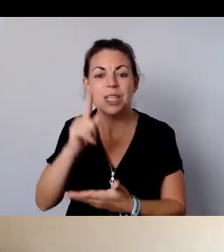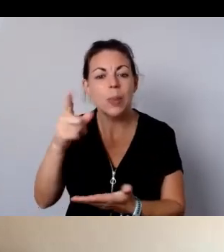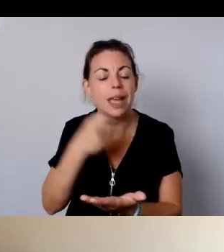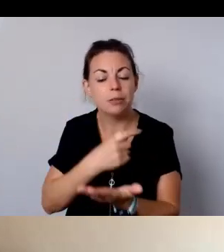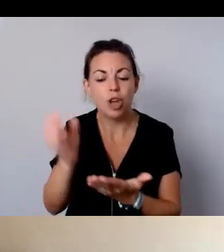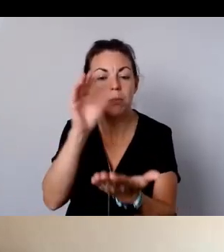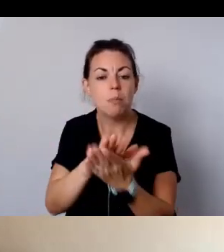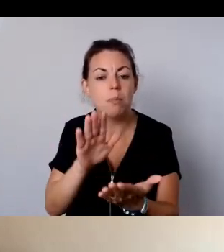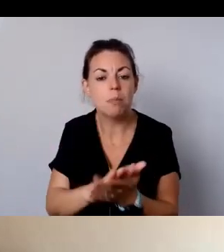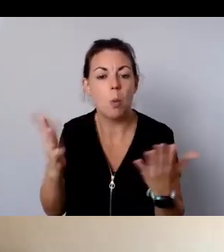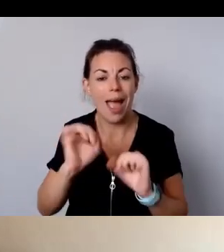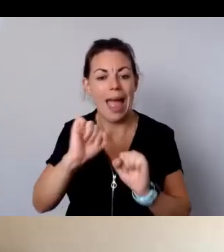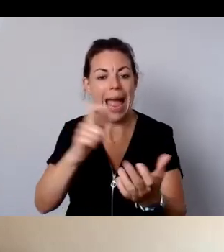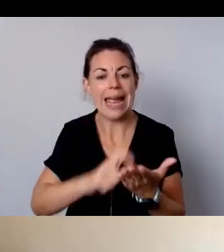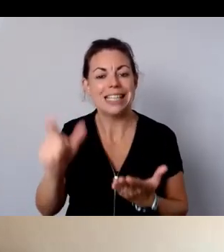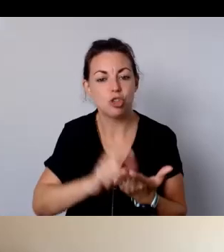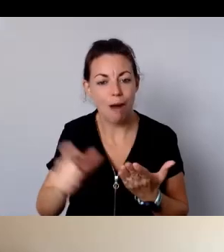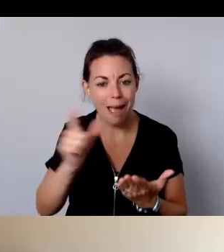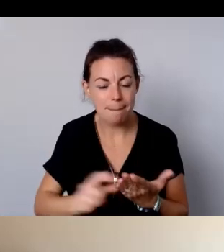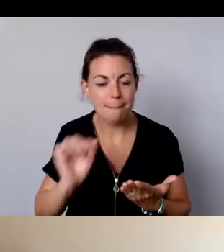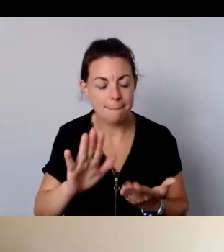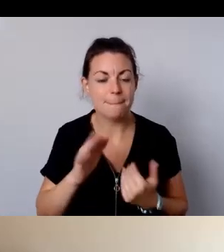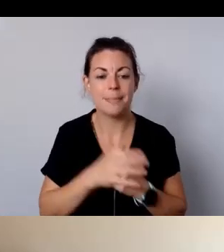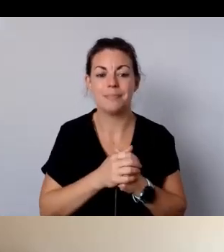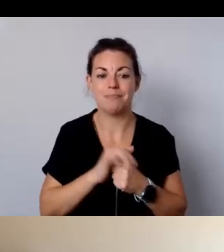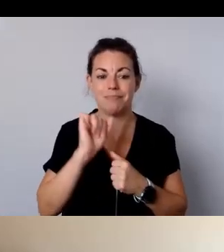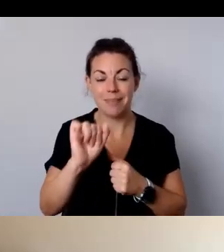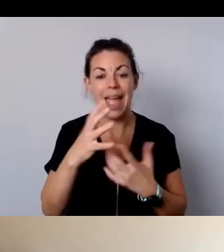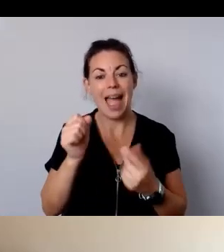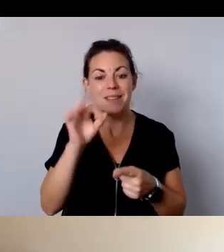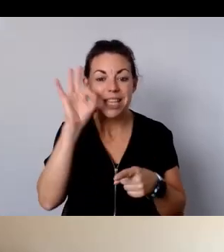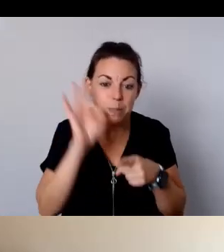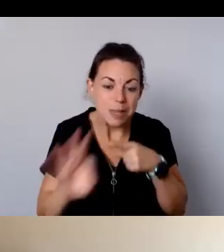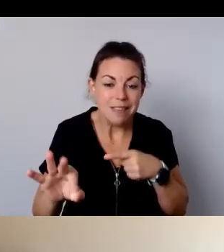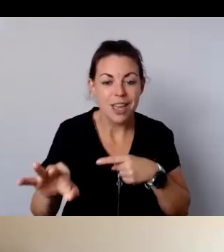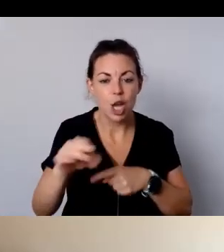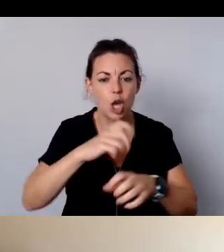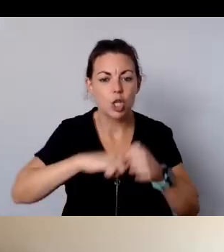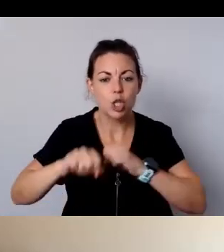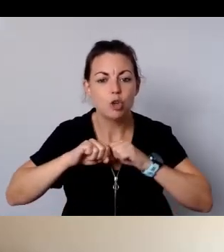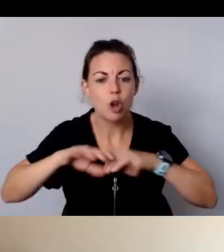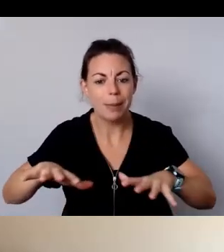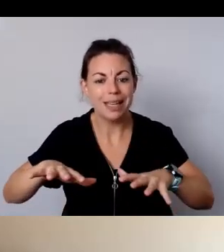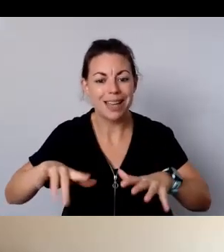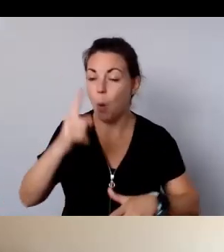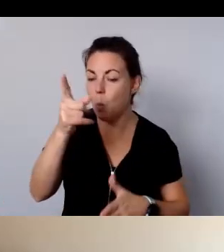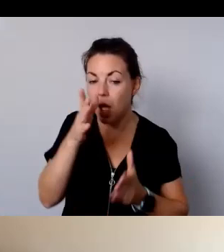They developed a really specific social media presence across just one channel, which was Instagram.